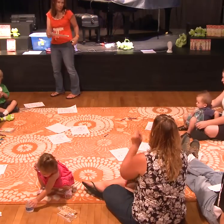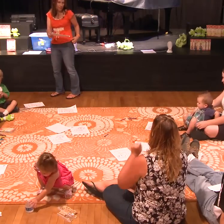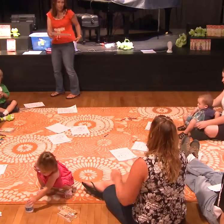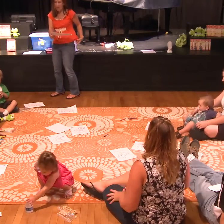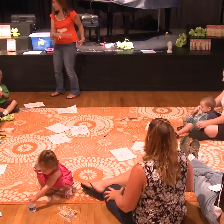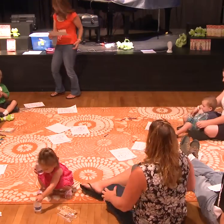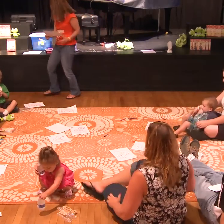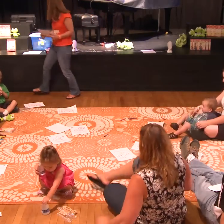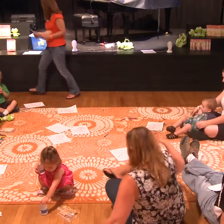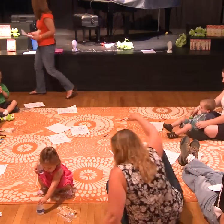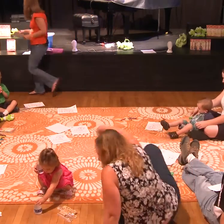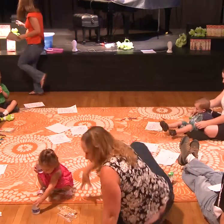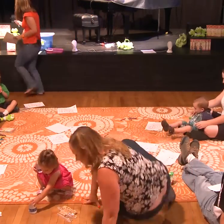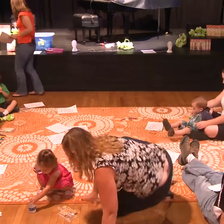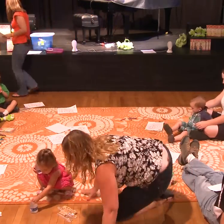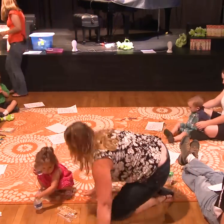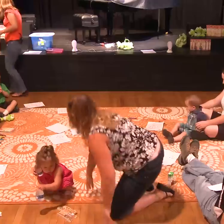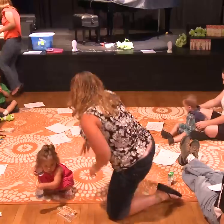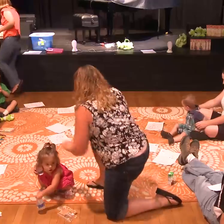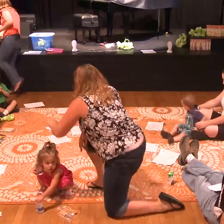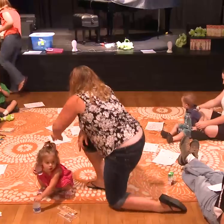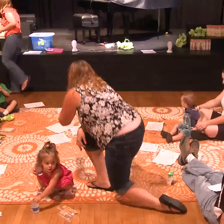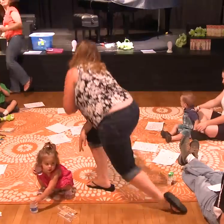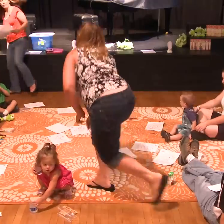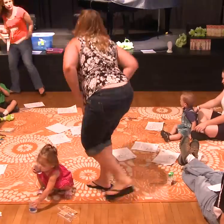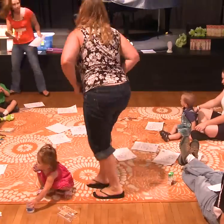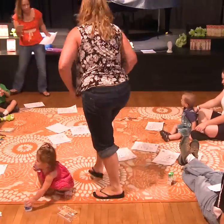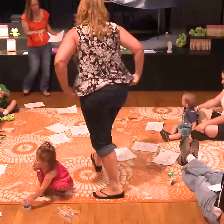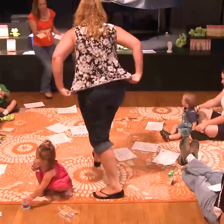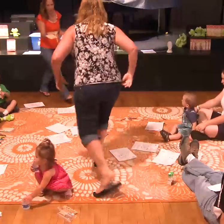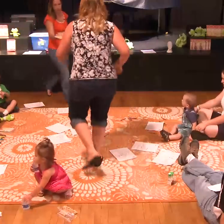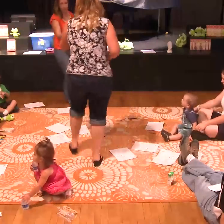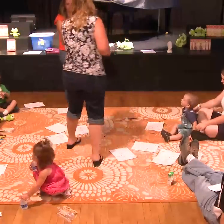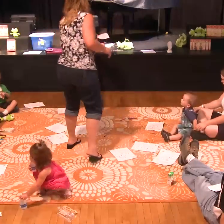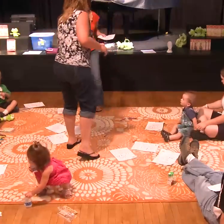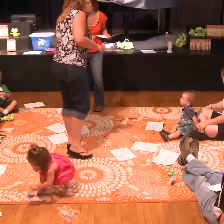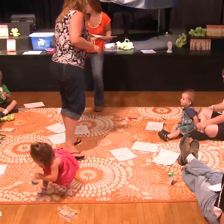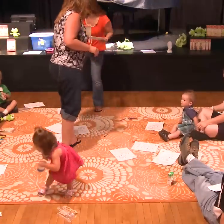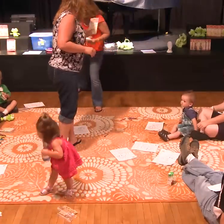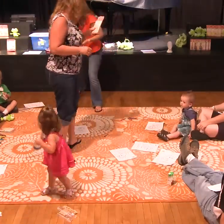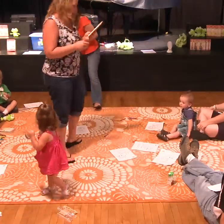Flash cards. Okay. Thank you so much.